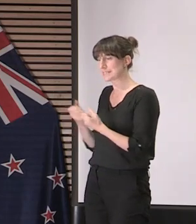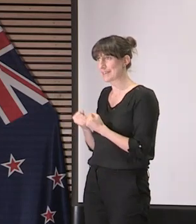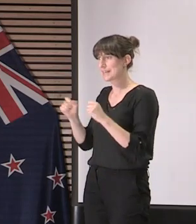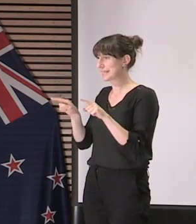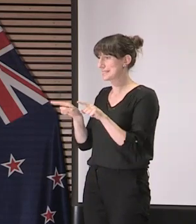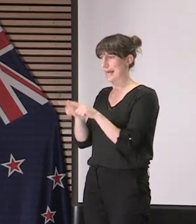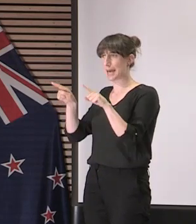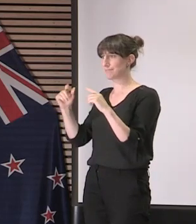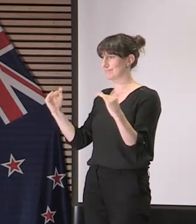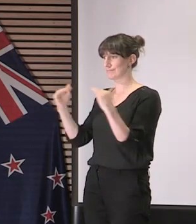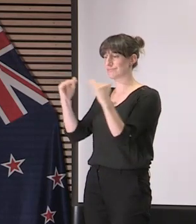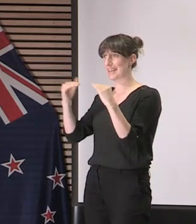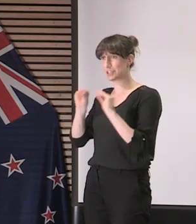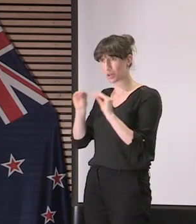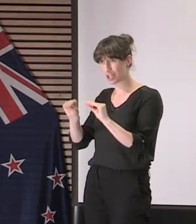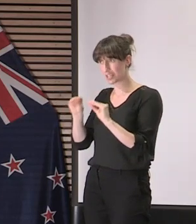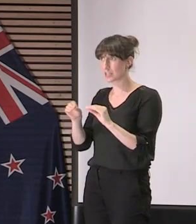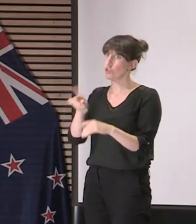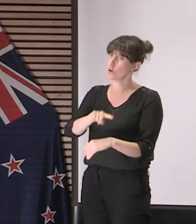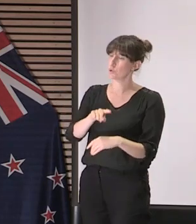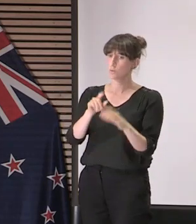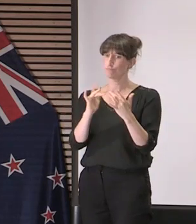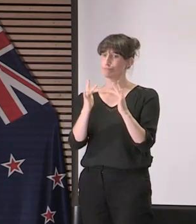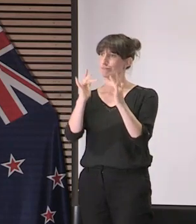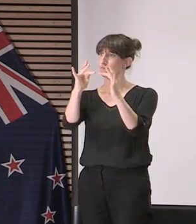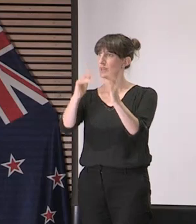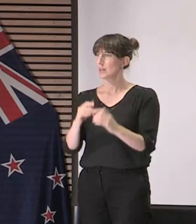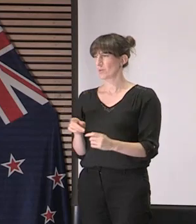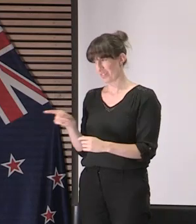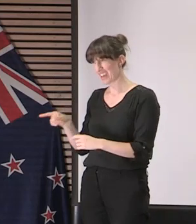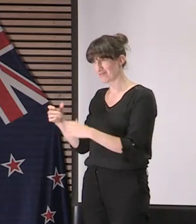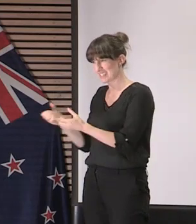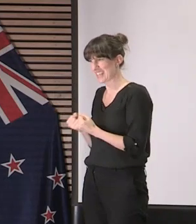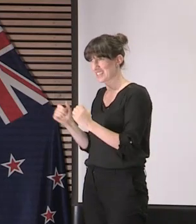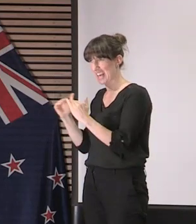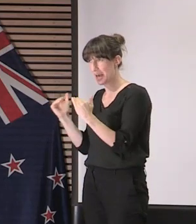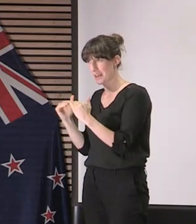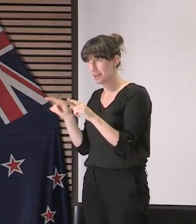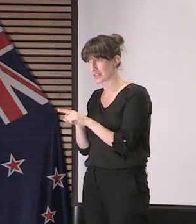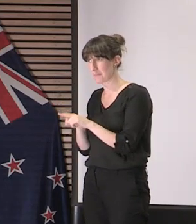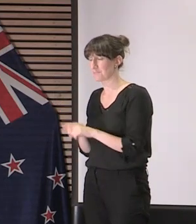quality education if they're getting booklets and things for those with internet?